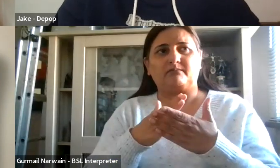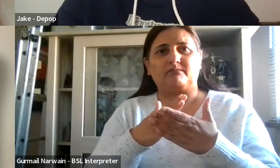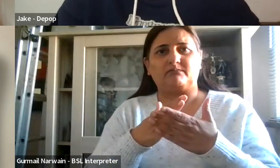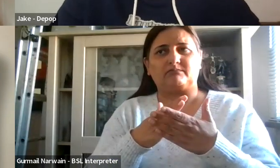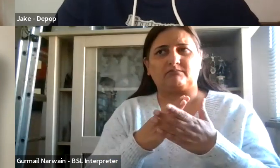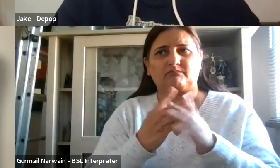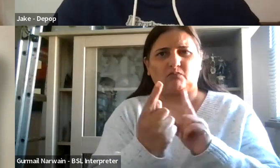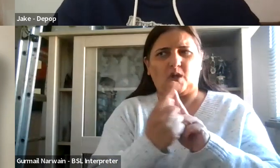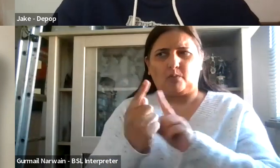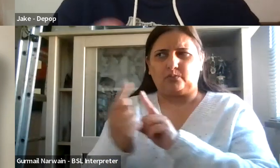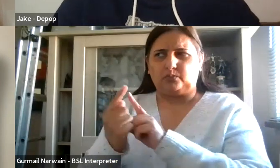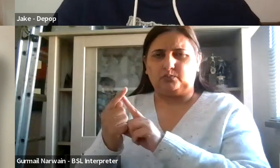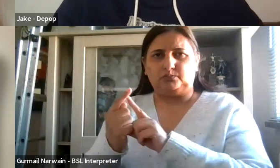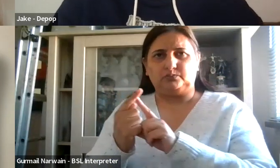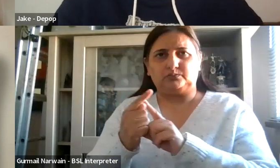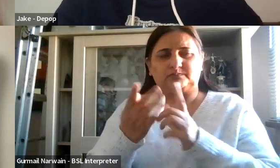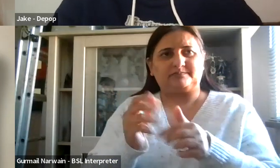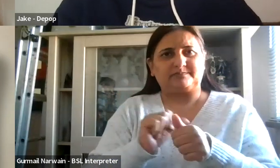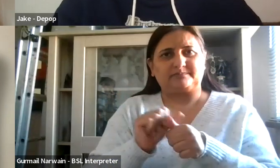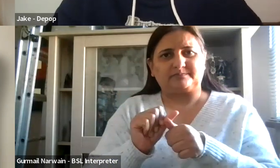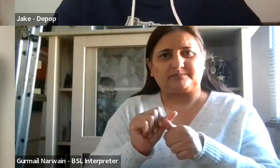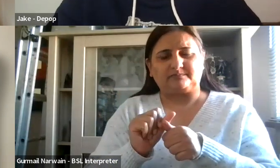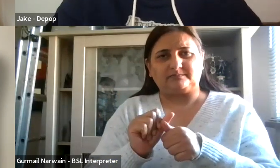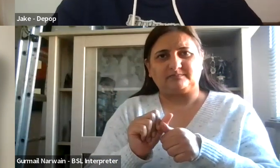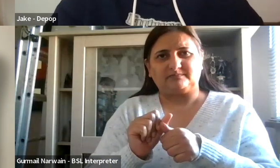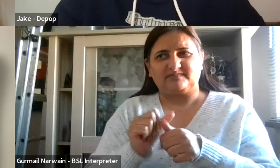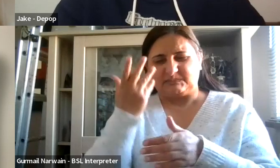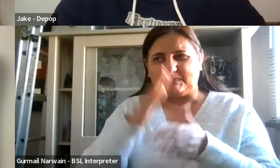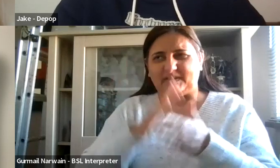as possible, and really give them the best candidate experience that we can. as possible and give them the best canned date experience as we can.